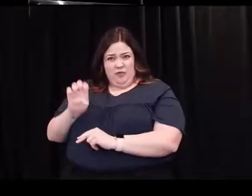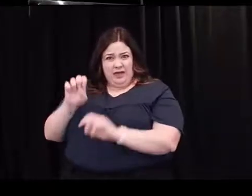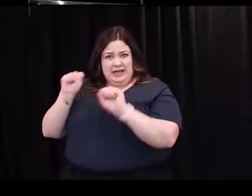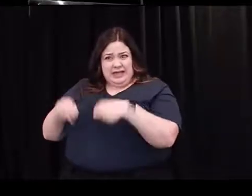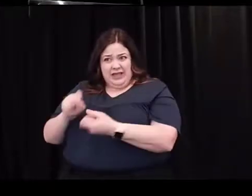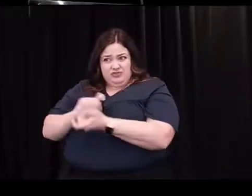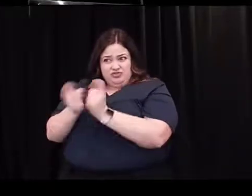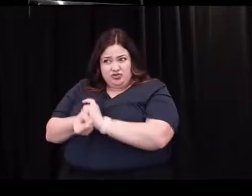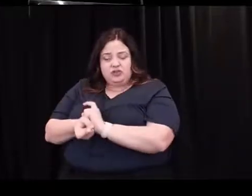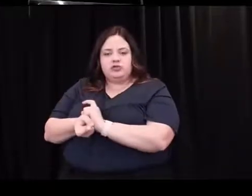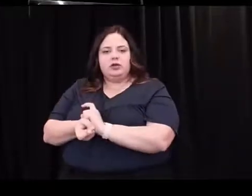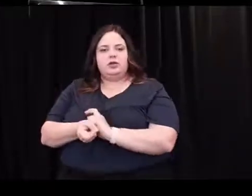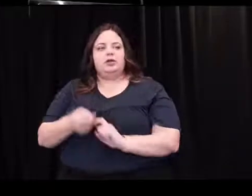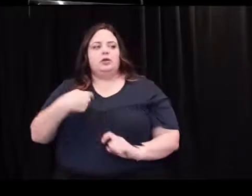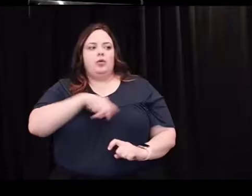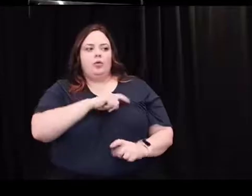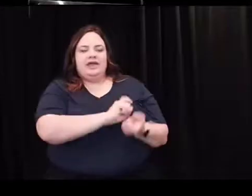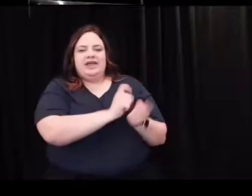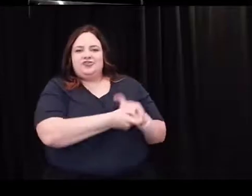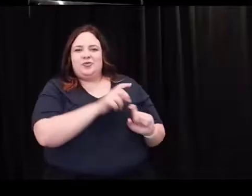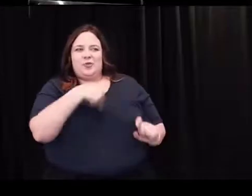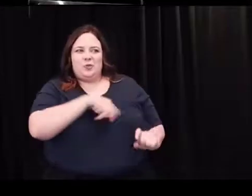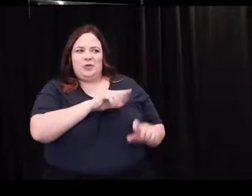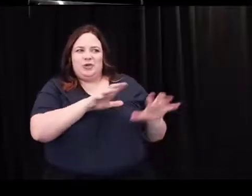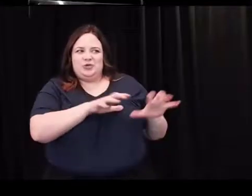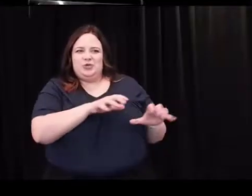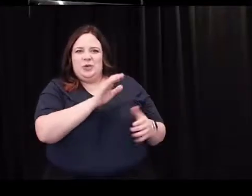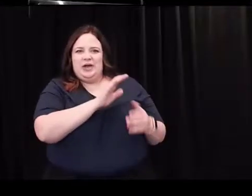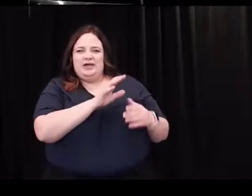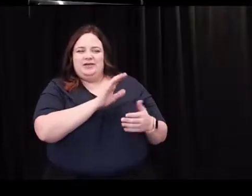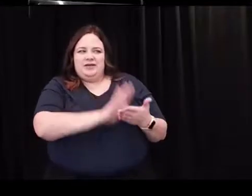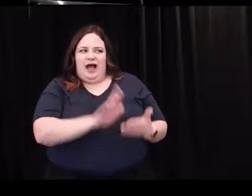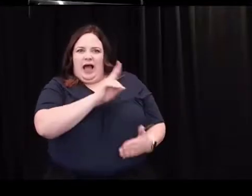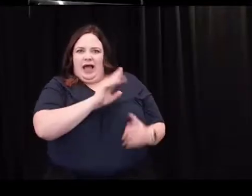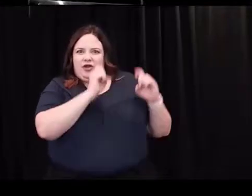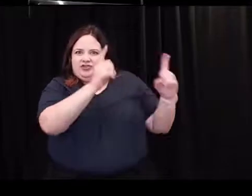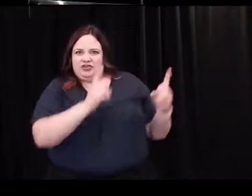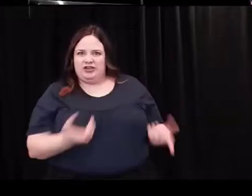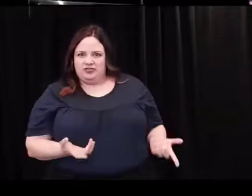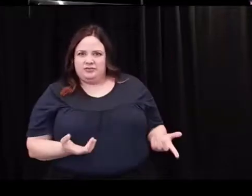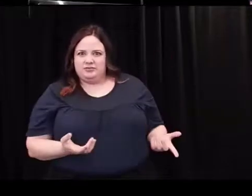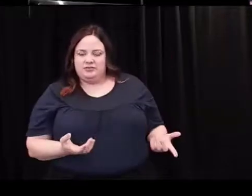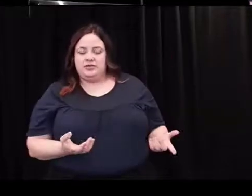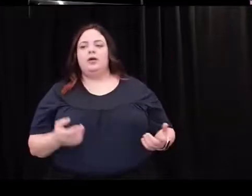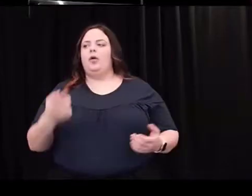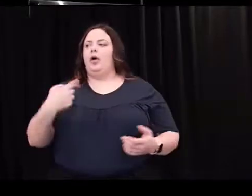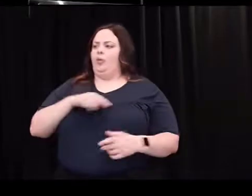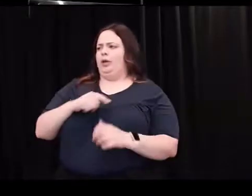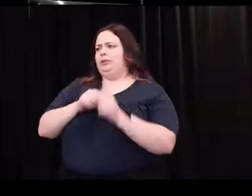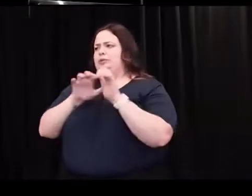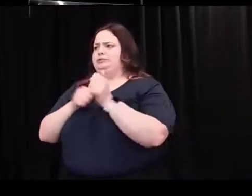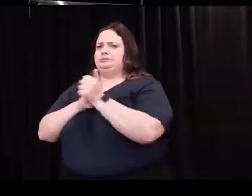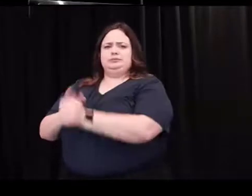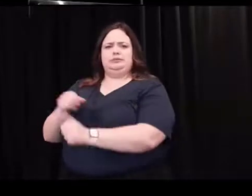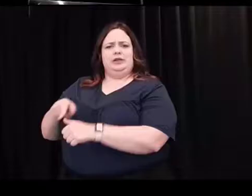can change what we're doing in higher ed. [Karl] Yeah and I love the fact I love it when people say, well we've been doing it this way forever and it's like yeah